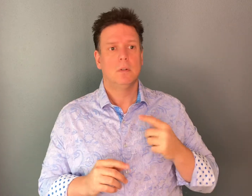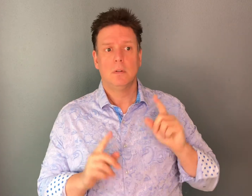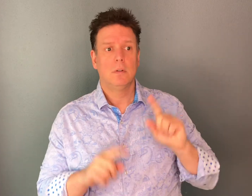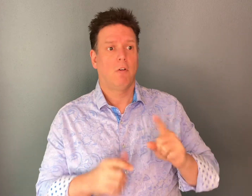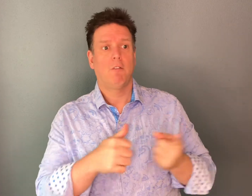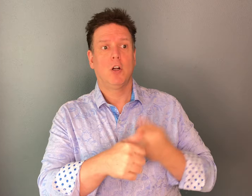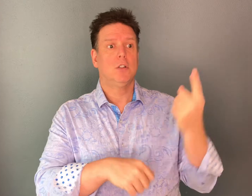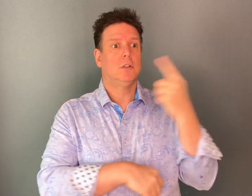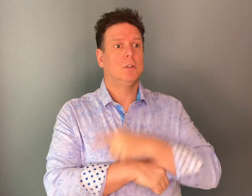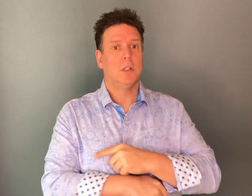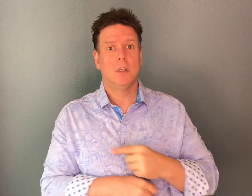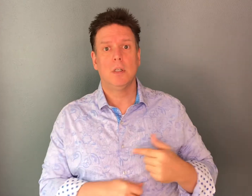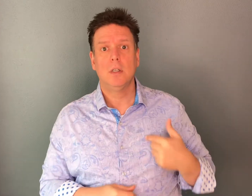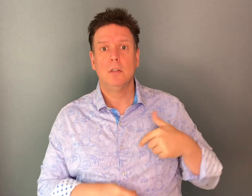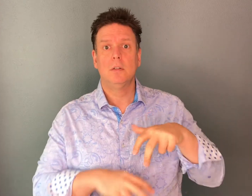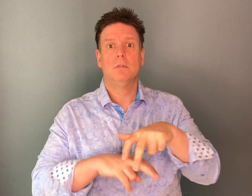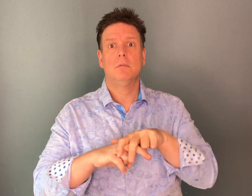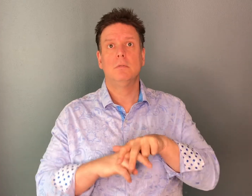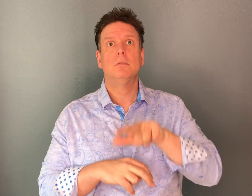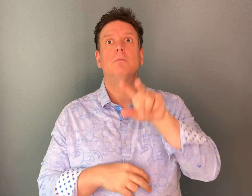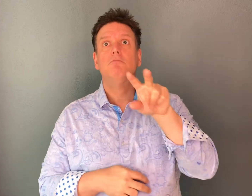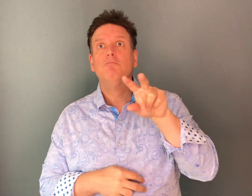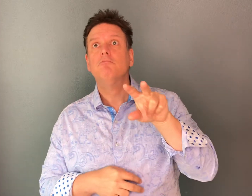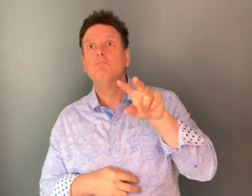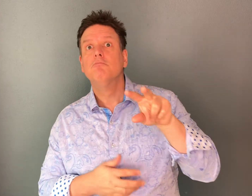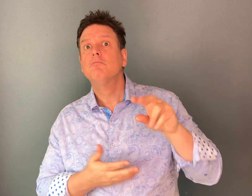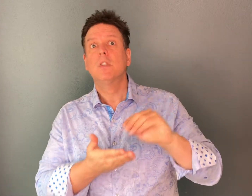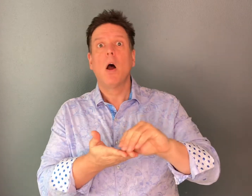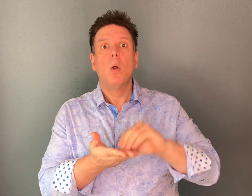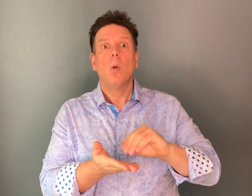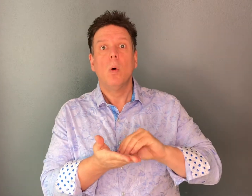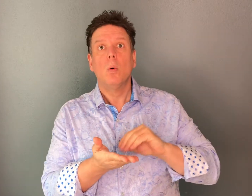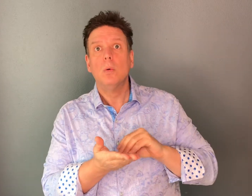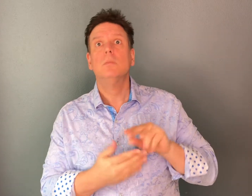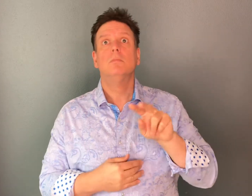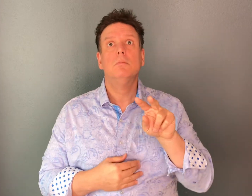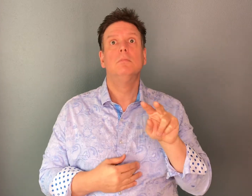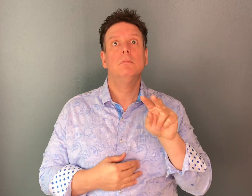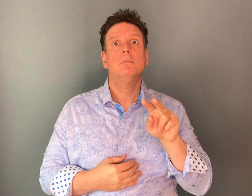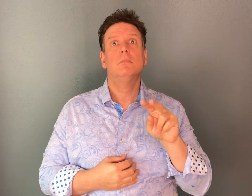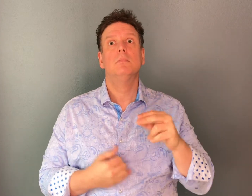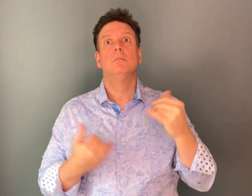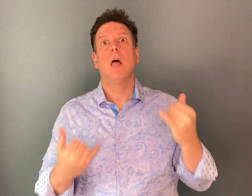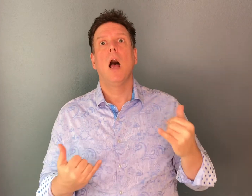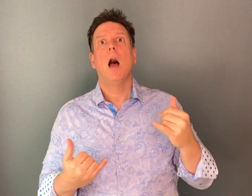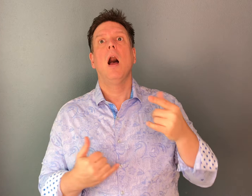actually the day of my birthday and so the first day I'm there taking notes and